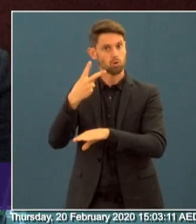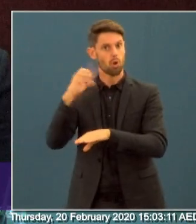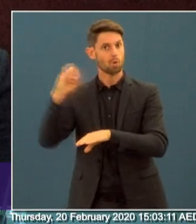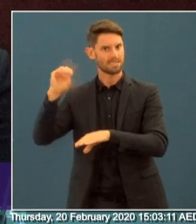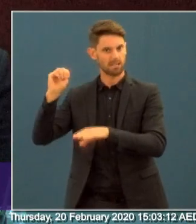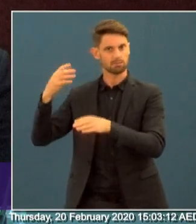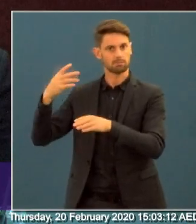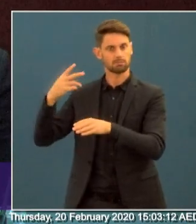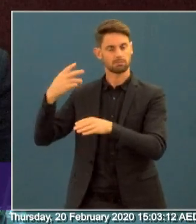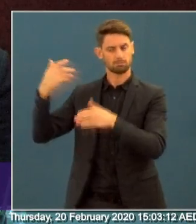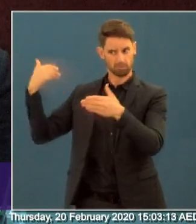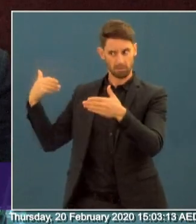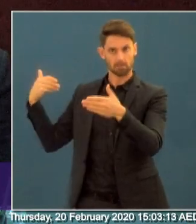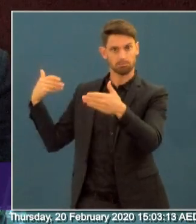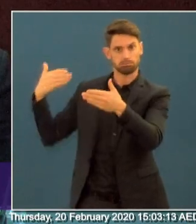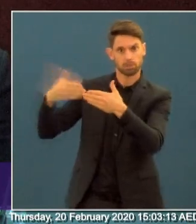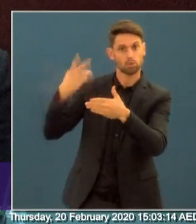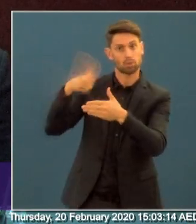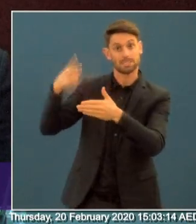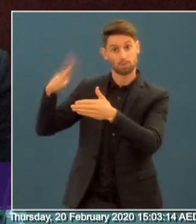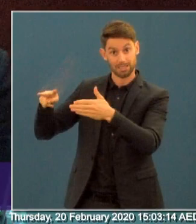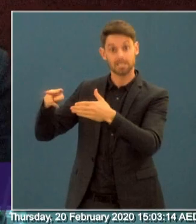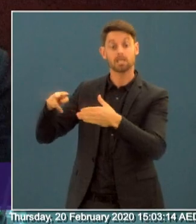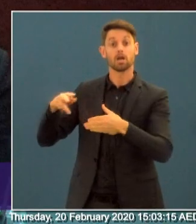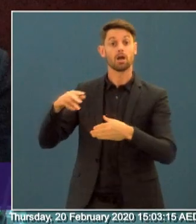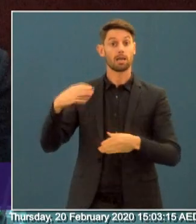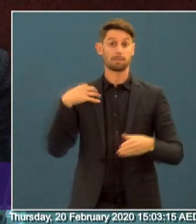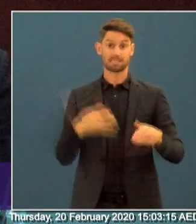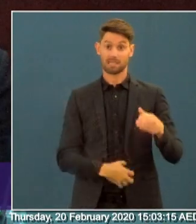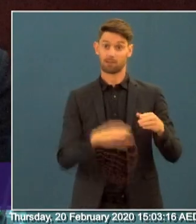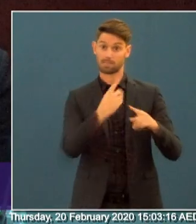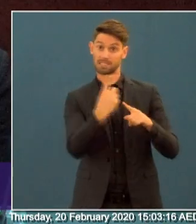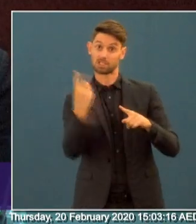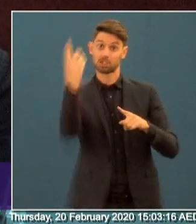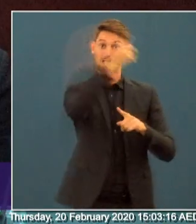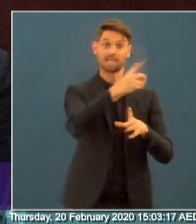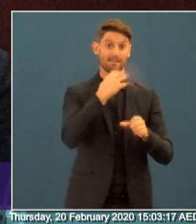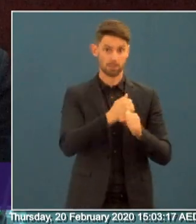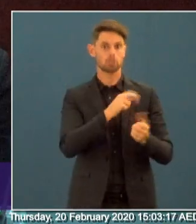And that was signed by the ministers of the states and territories and the Commonwealth? That's correct.